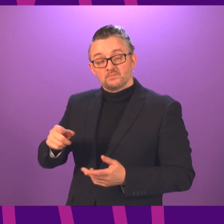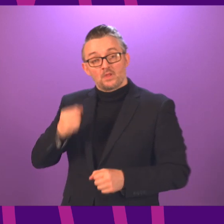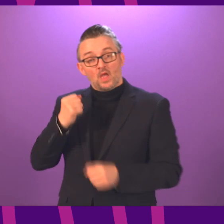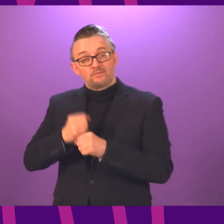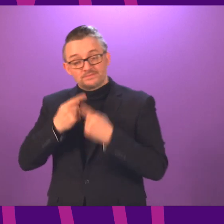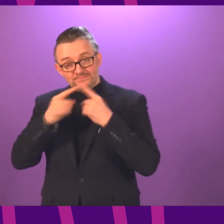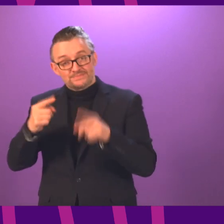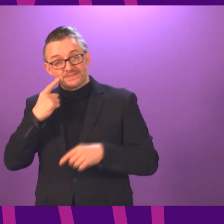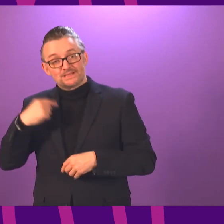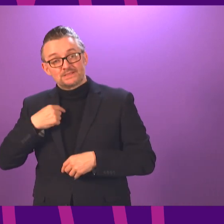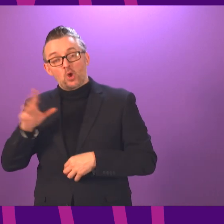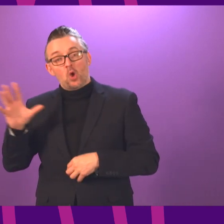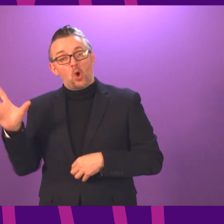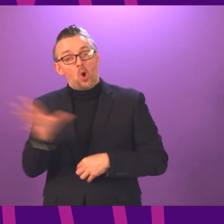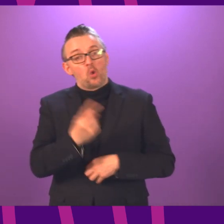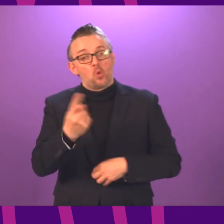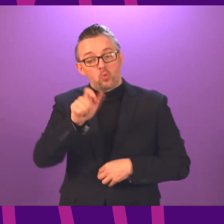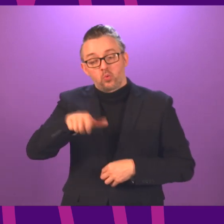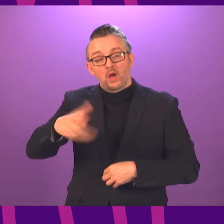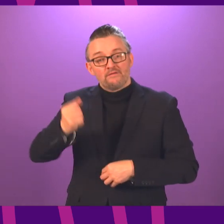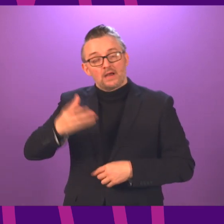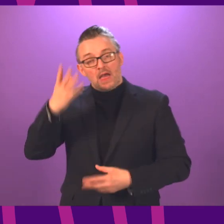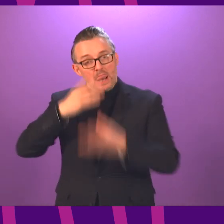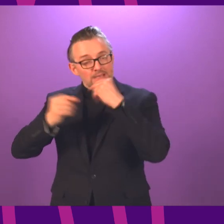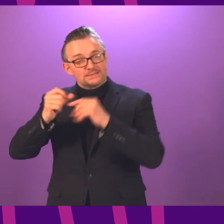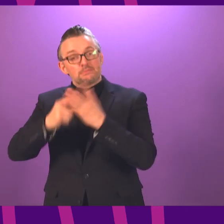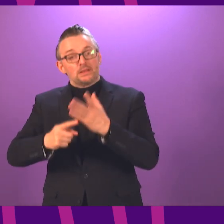yesterday that all people with a learning disability will now be called for the vaccine